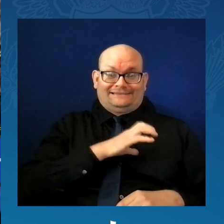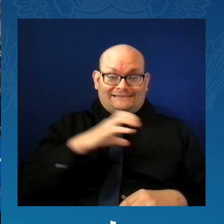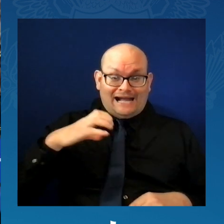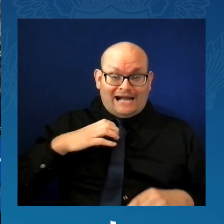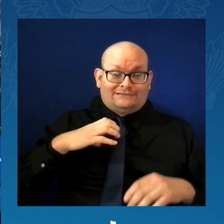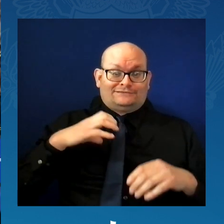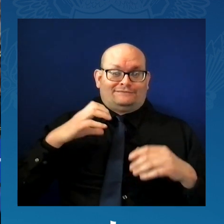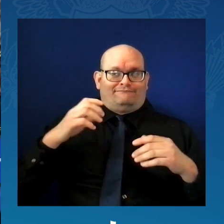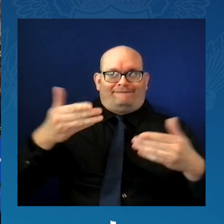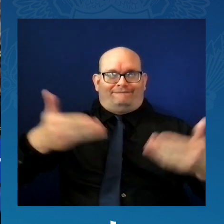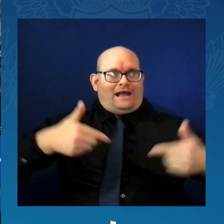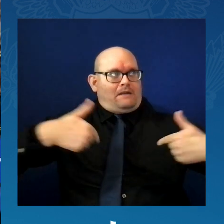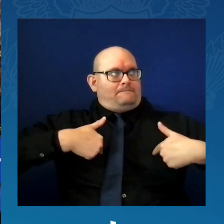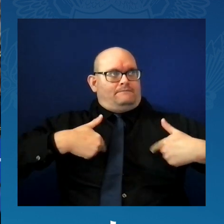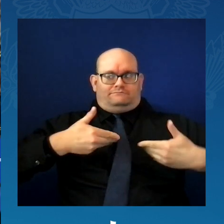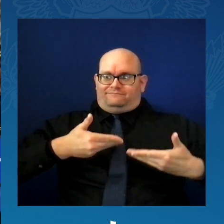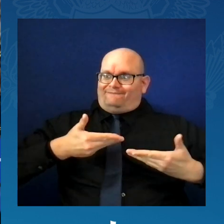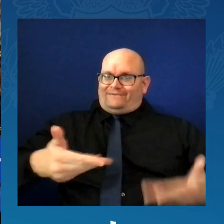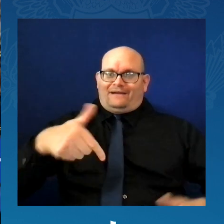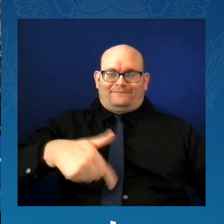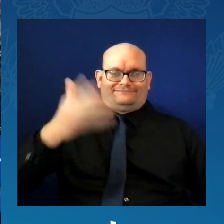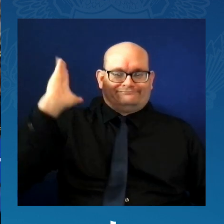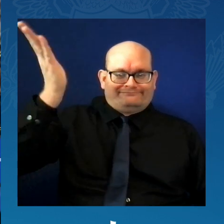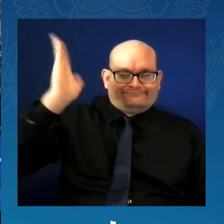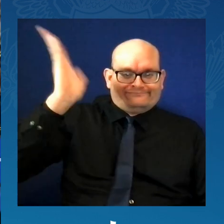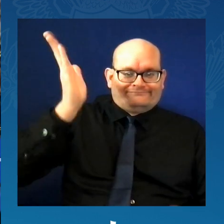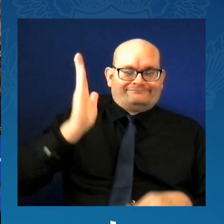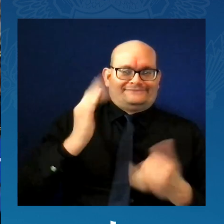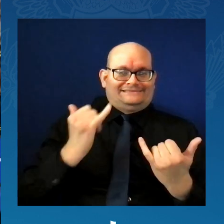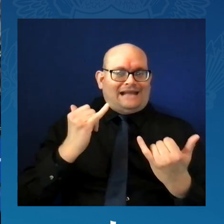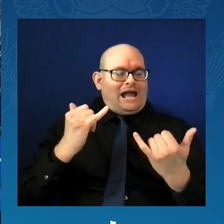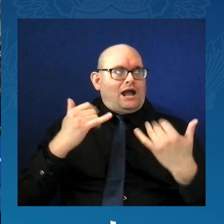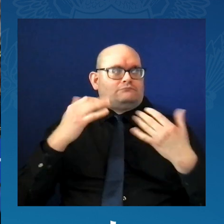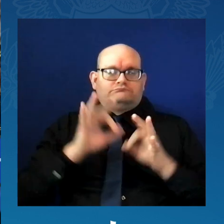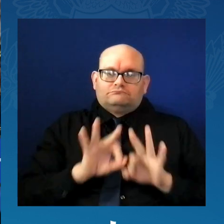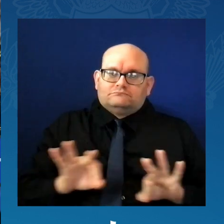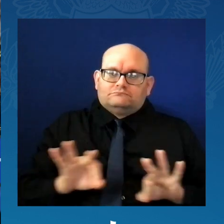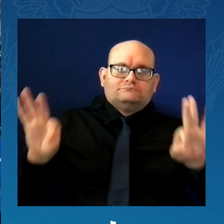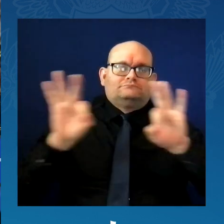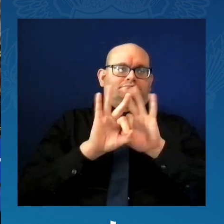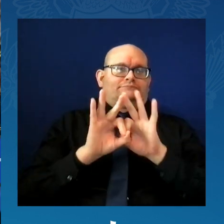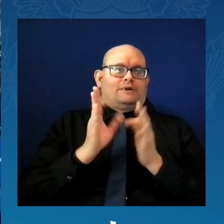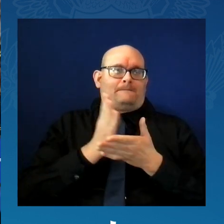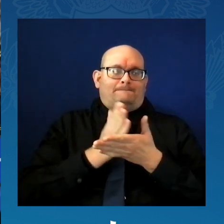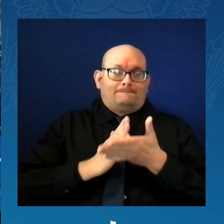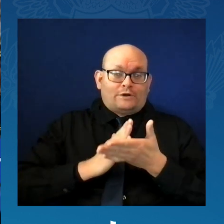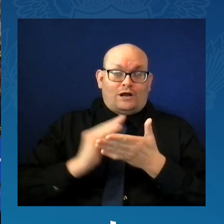and space insurance for launch and in-orbit operations is a critical enabler of innovation and investment.